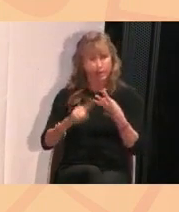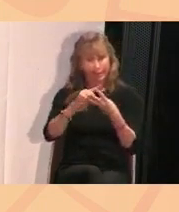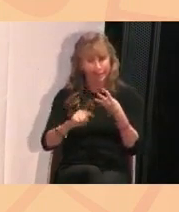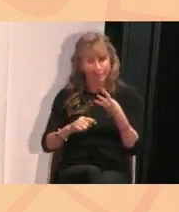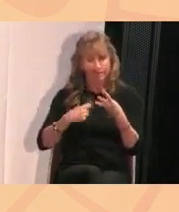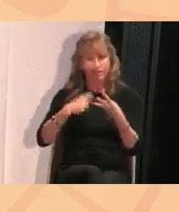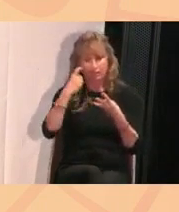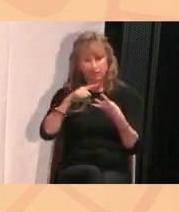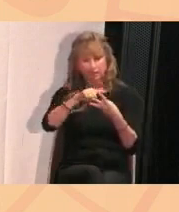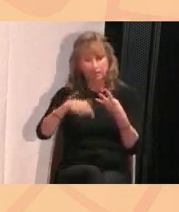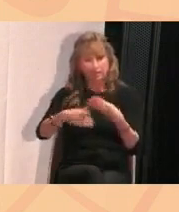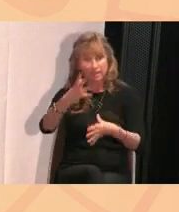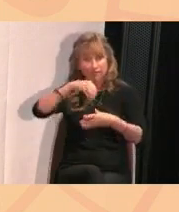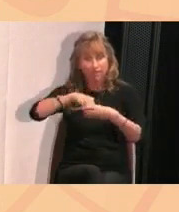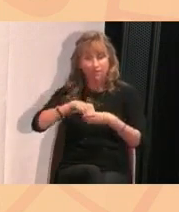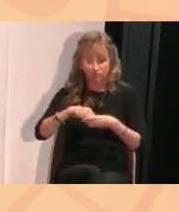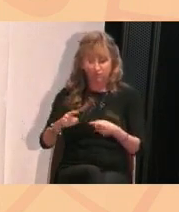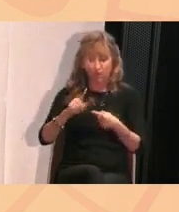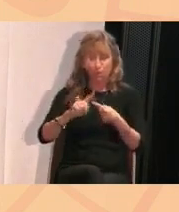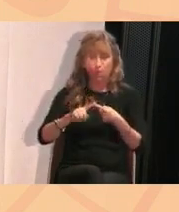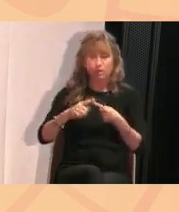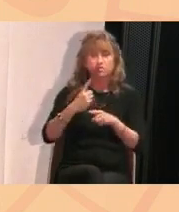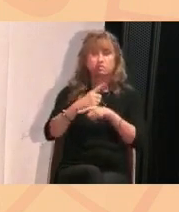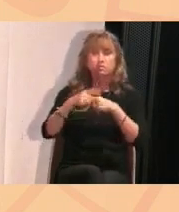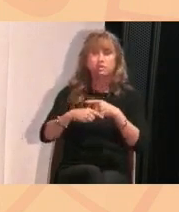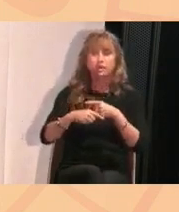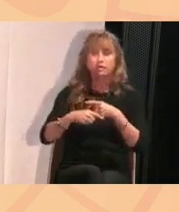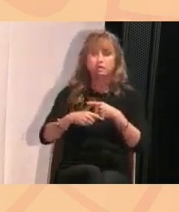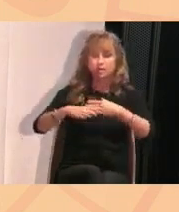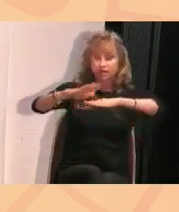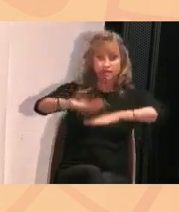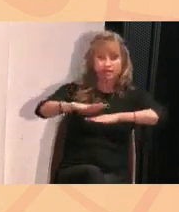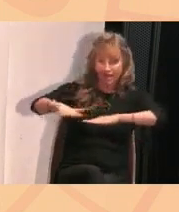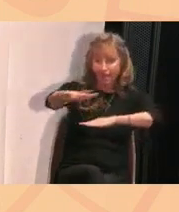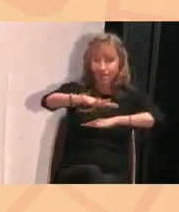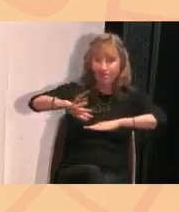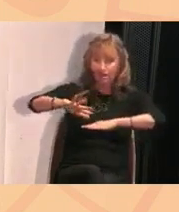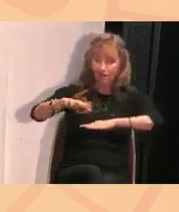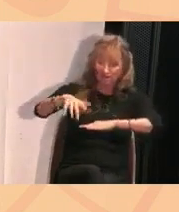bad or why do I like it, etcetera? Well, most probably in Aboriginal art practice,